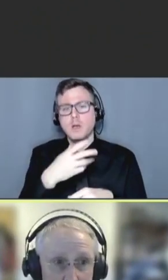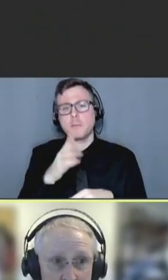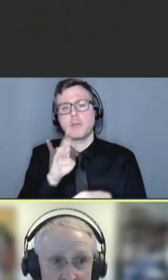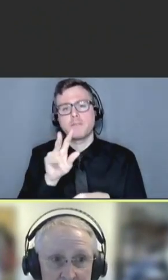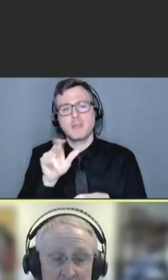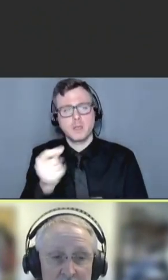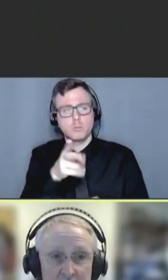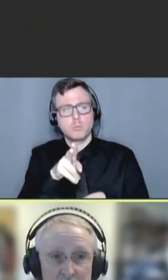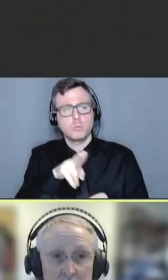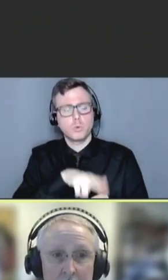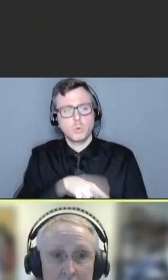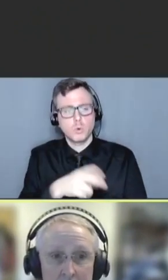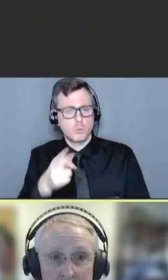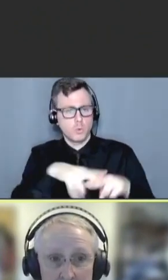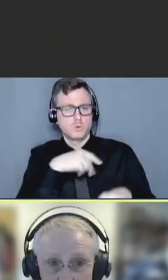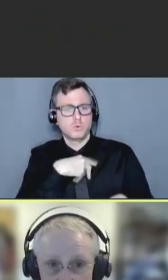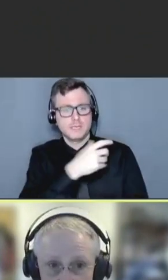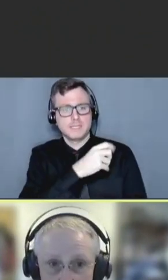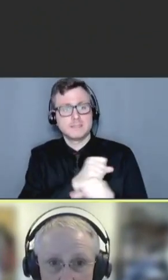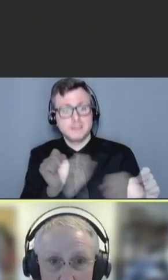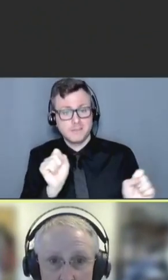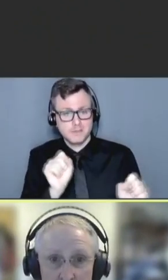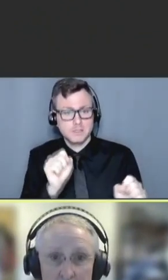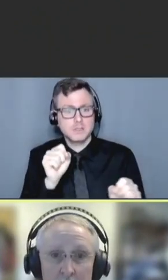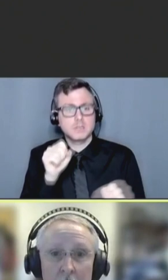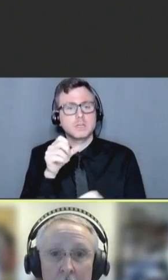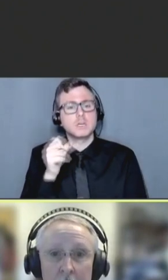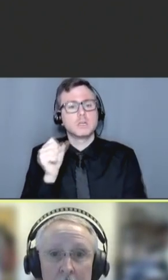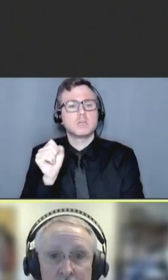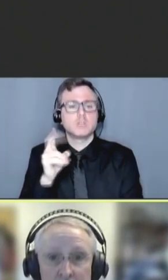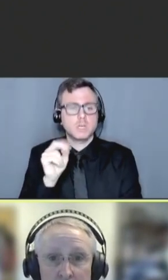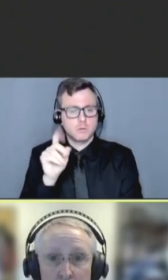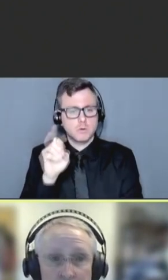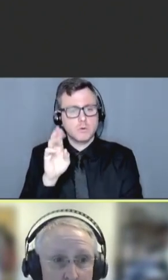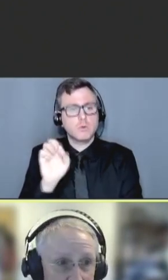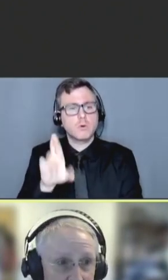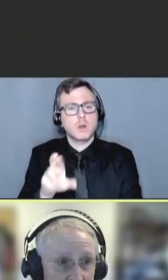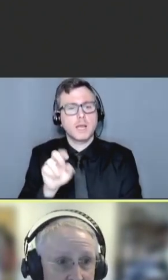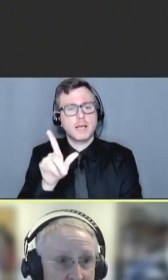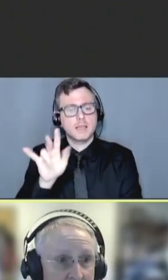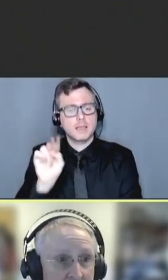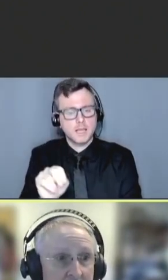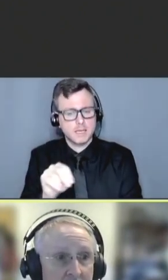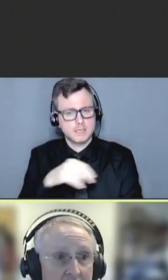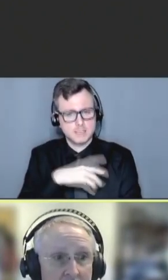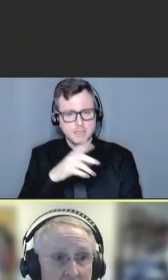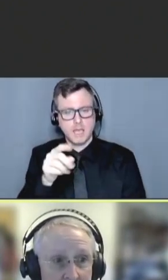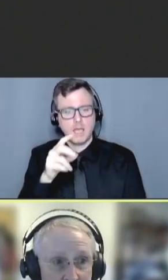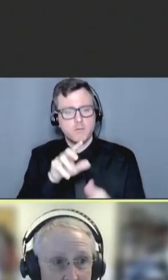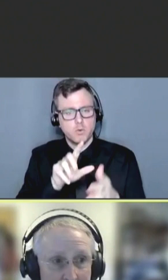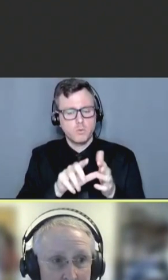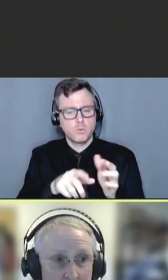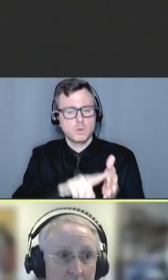detail presentation to VRBPAC by Dr. Shimabukuro and Klein on January 16th. For background,